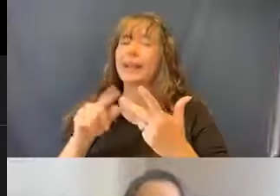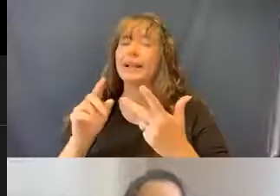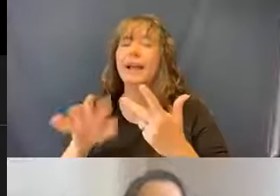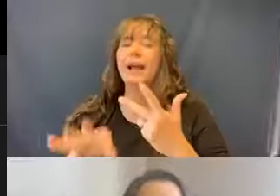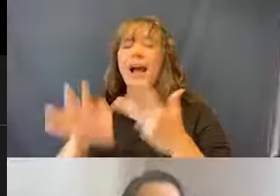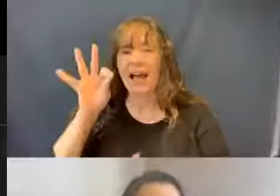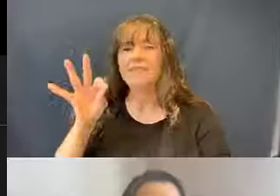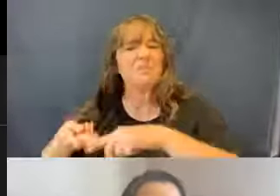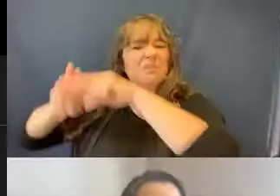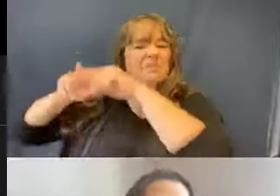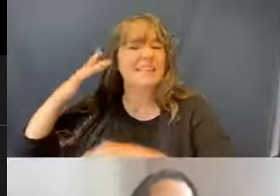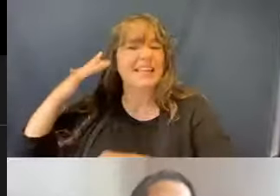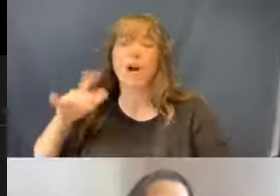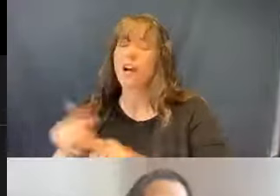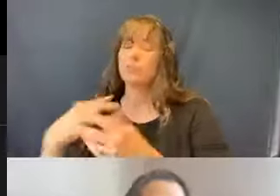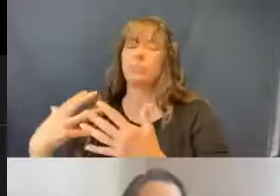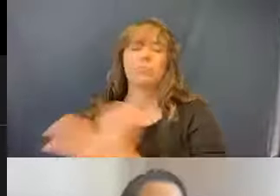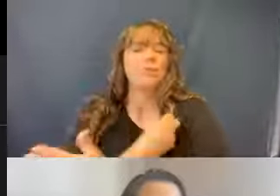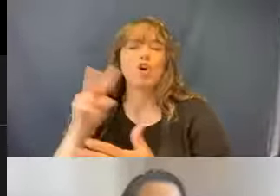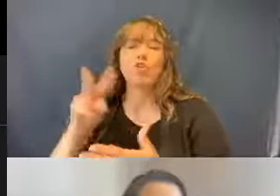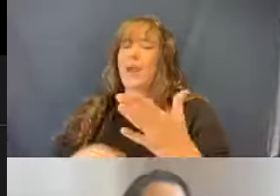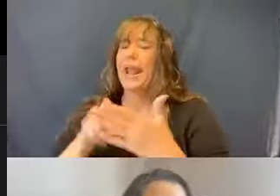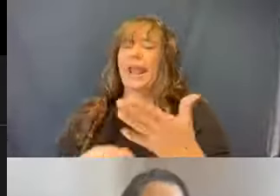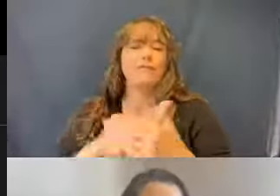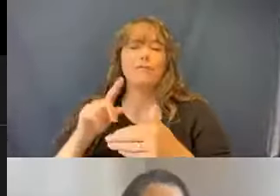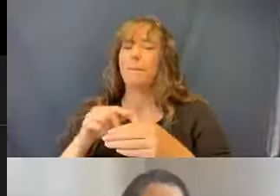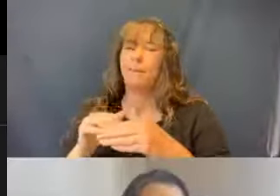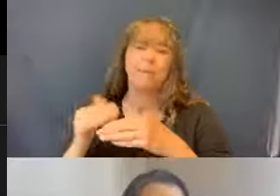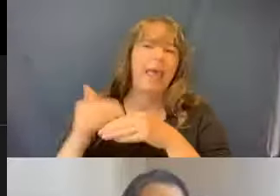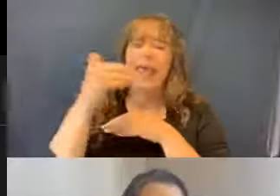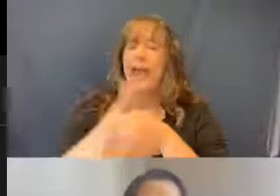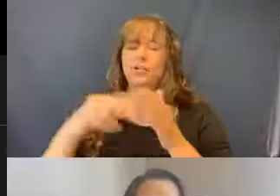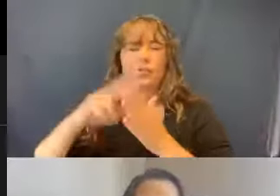so that way, again, I was familiar with that terminology that I had never heard of before.